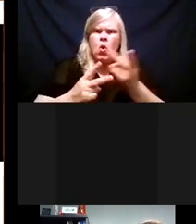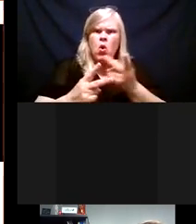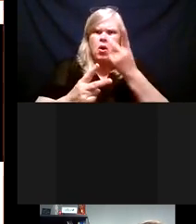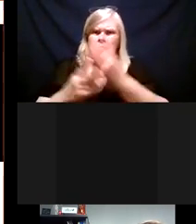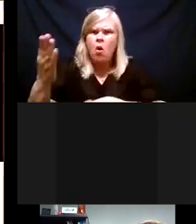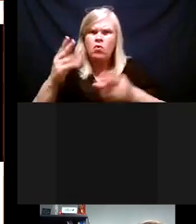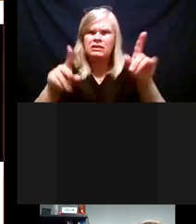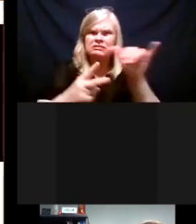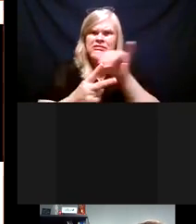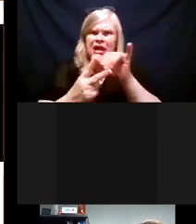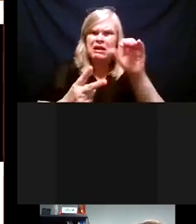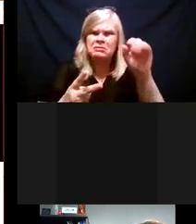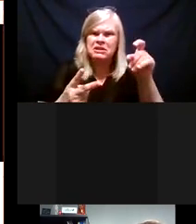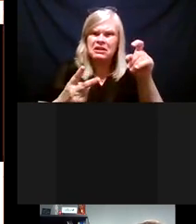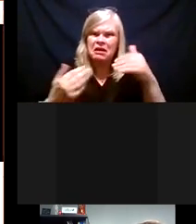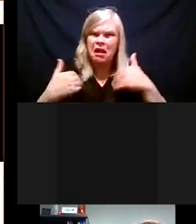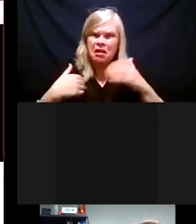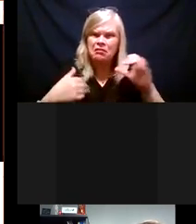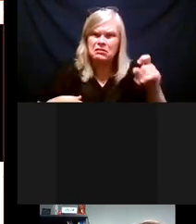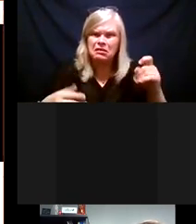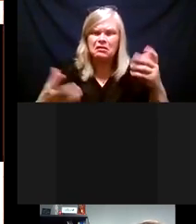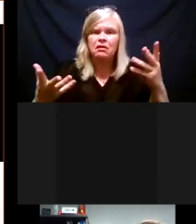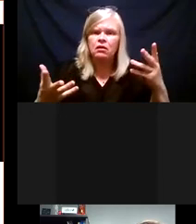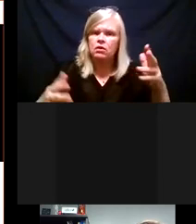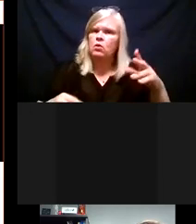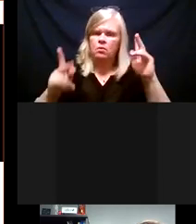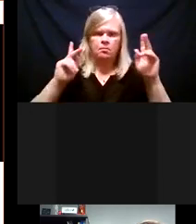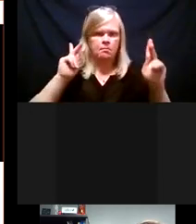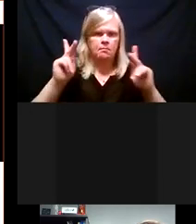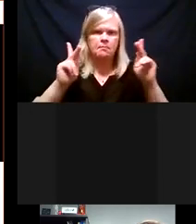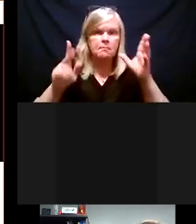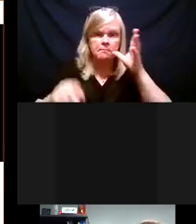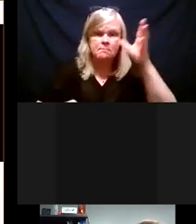SUPPORTIVE OF, WE TEND TO SEE THIS.